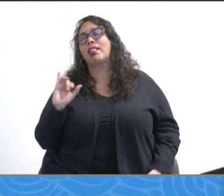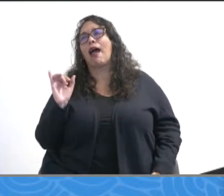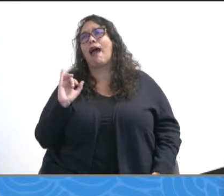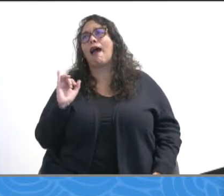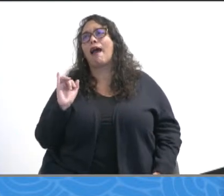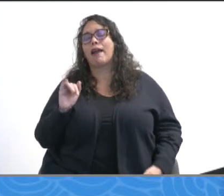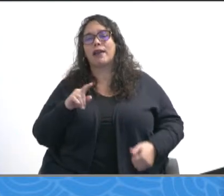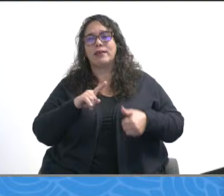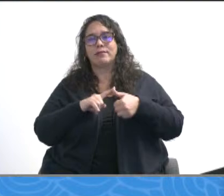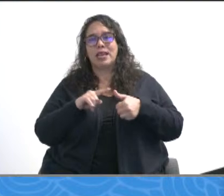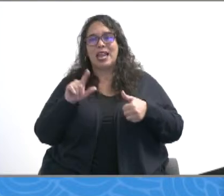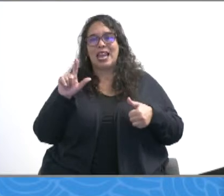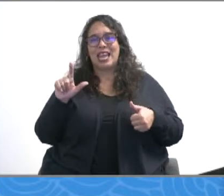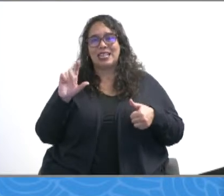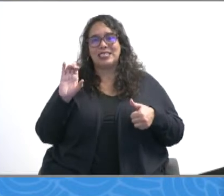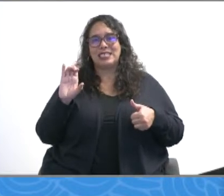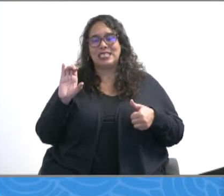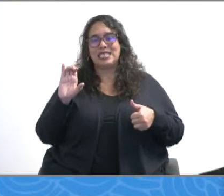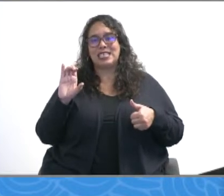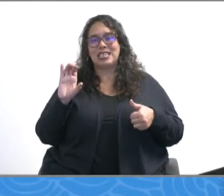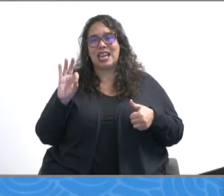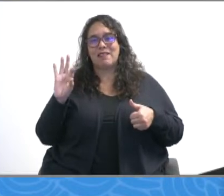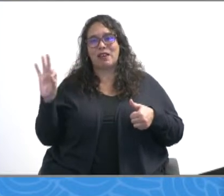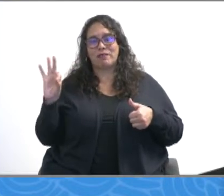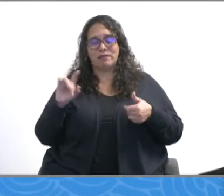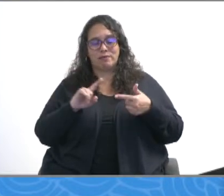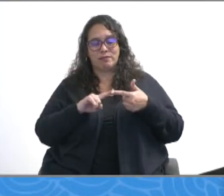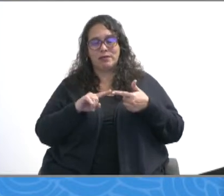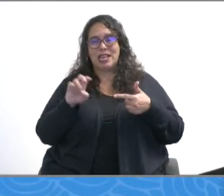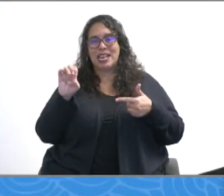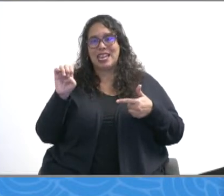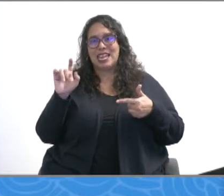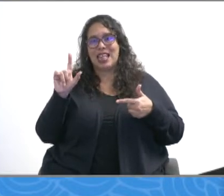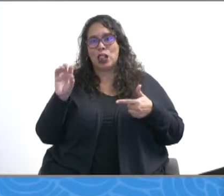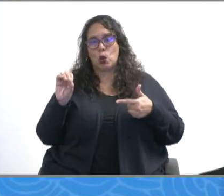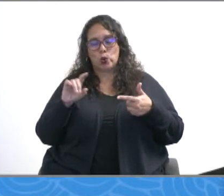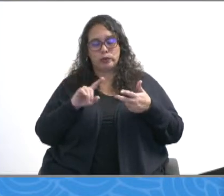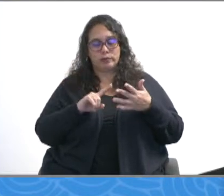LCFF, ELO the LCAP, ESSER III dollars.